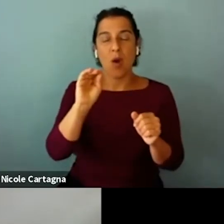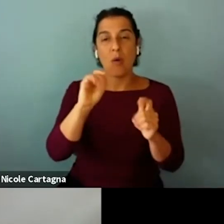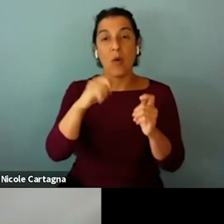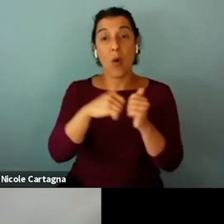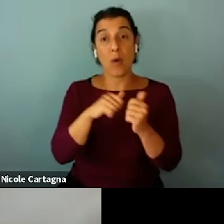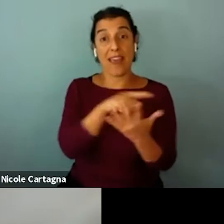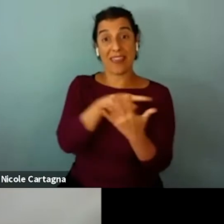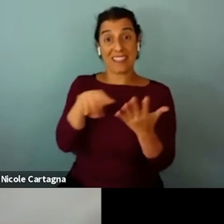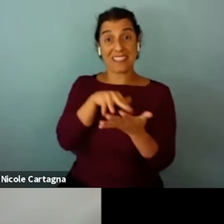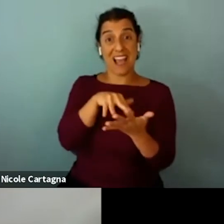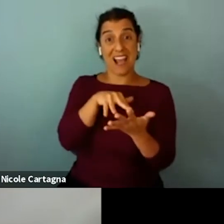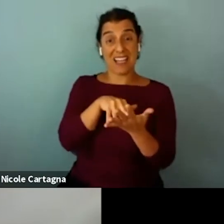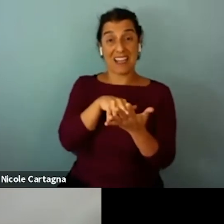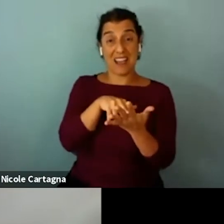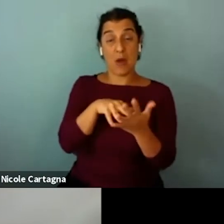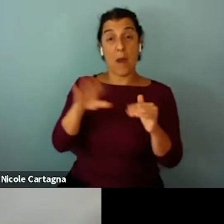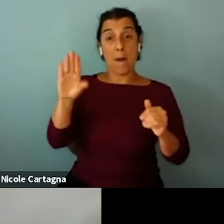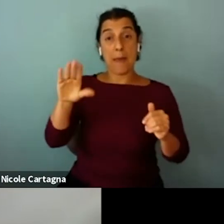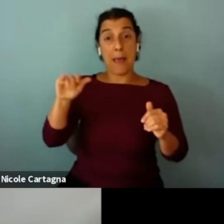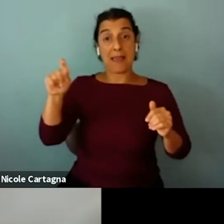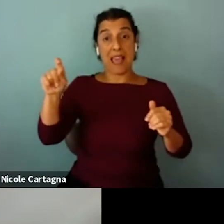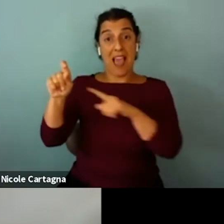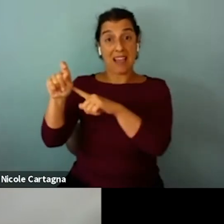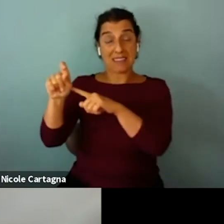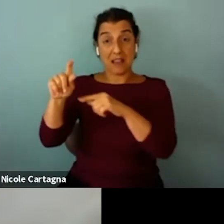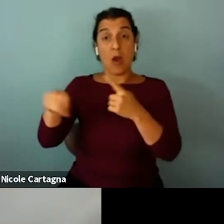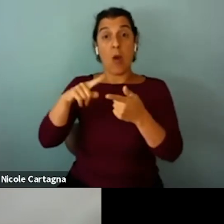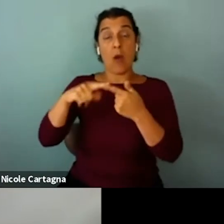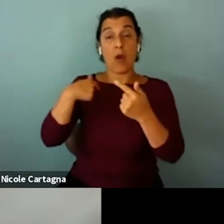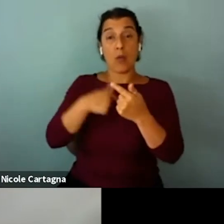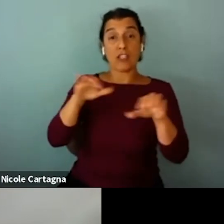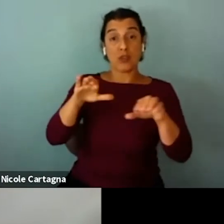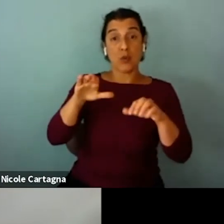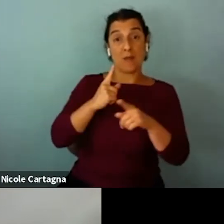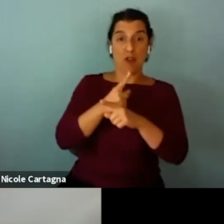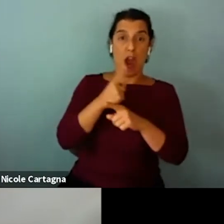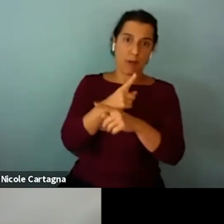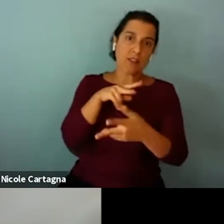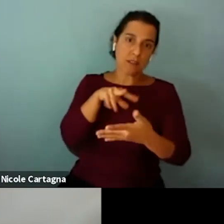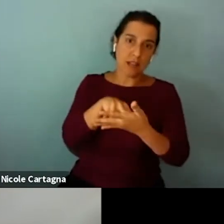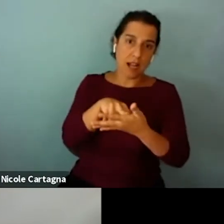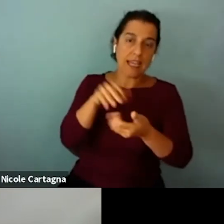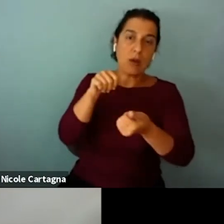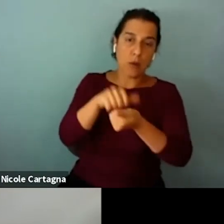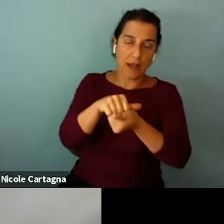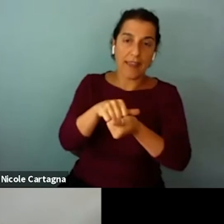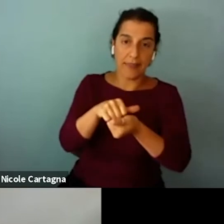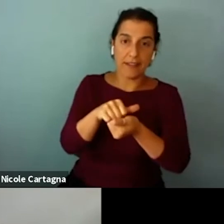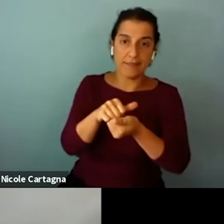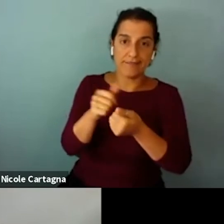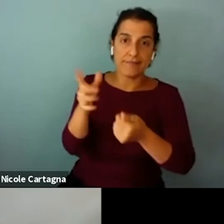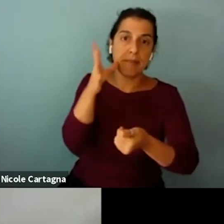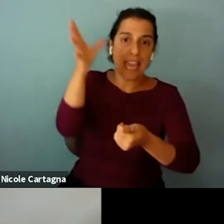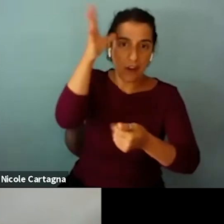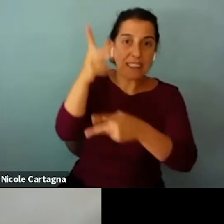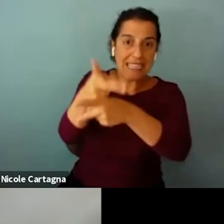when baby x's when we do the proper study with the um with the parents it will be fully autonomous